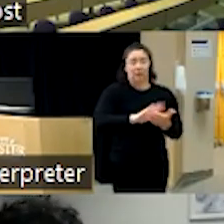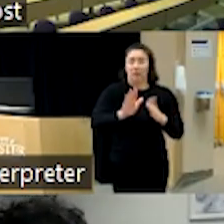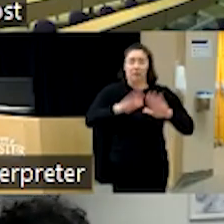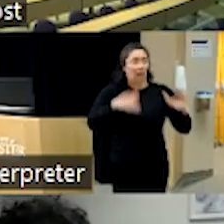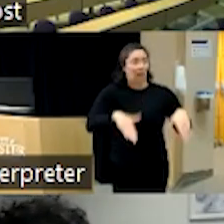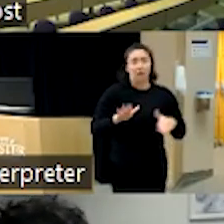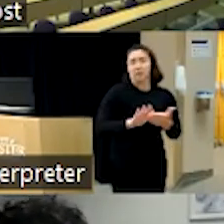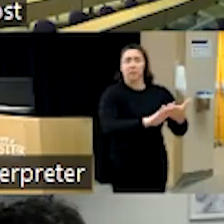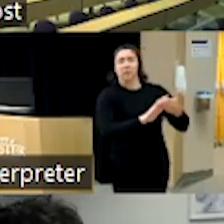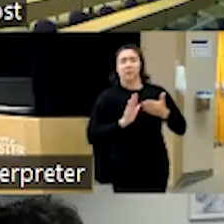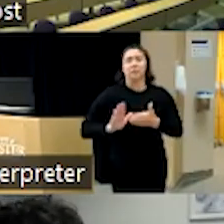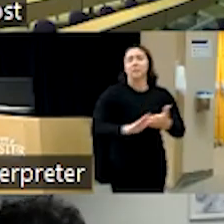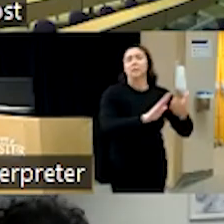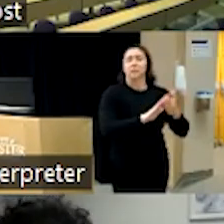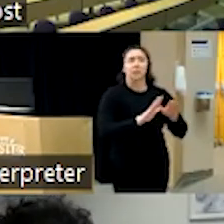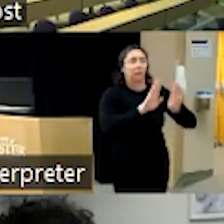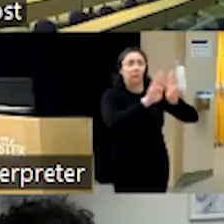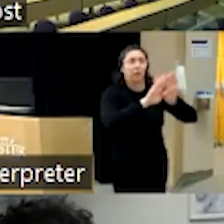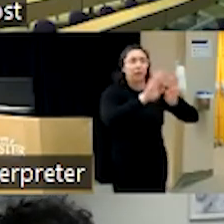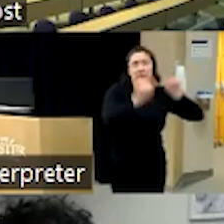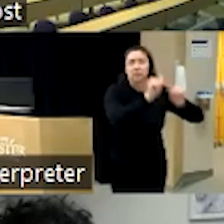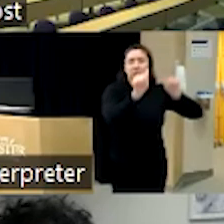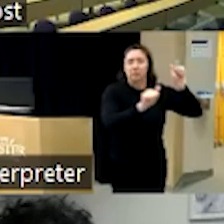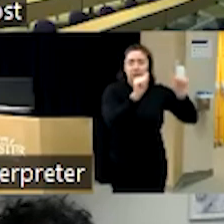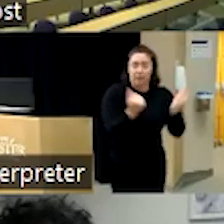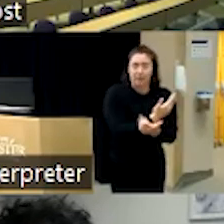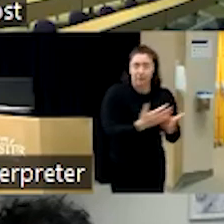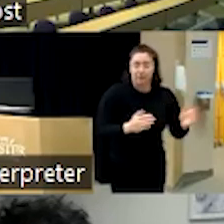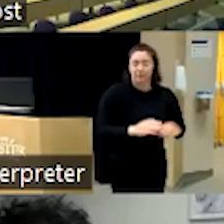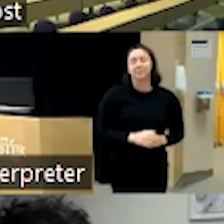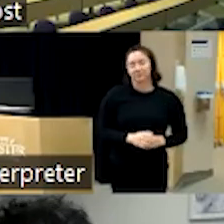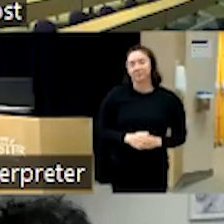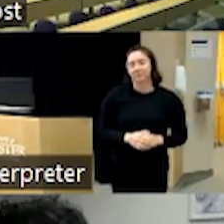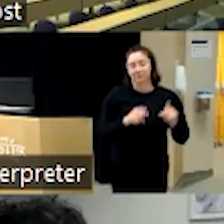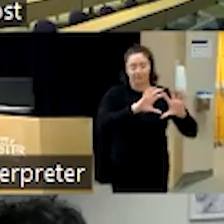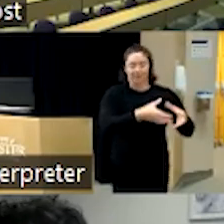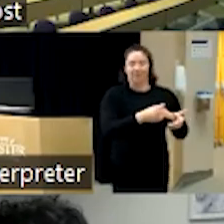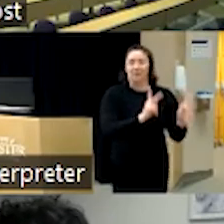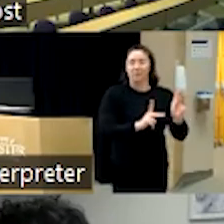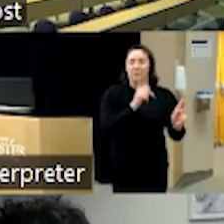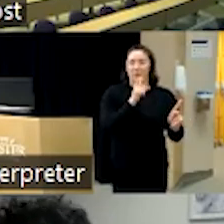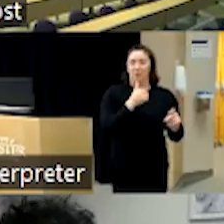and including all windows um these are the the ones that have perseverance and they're